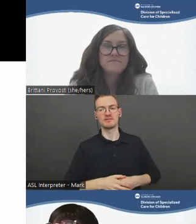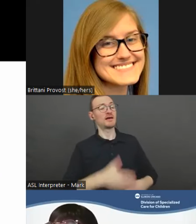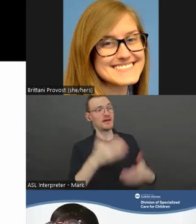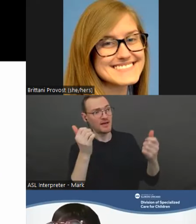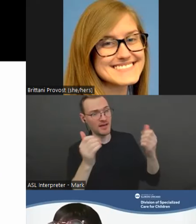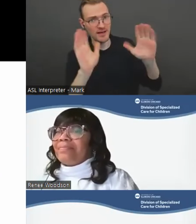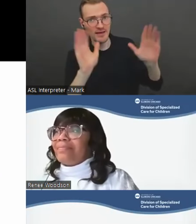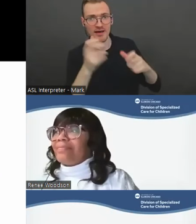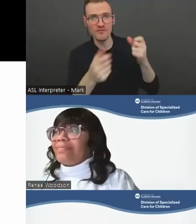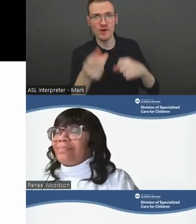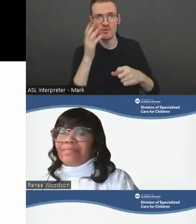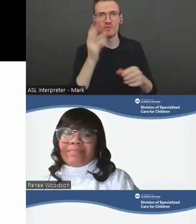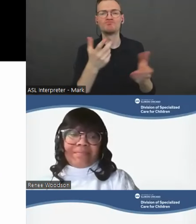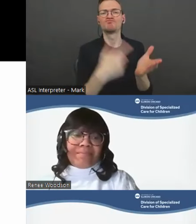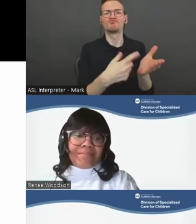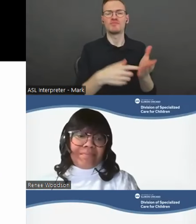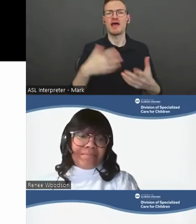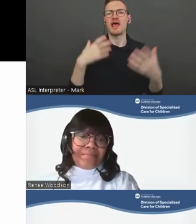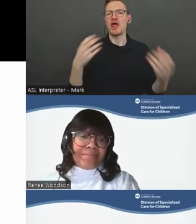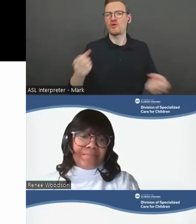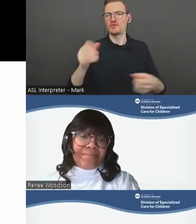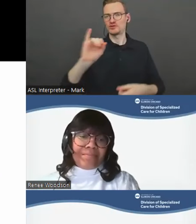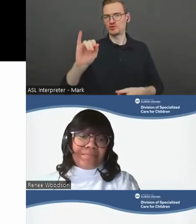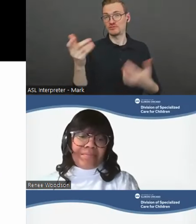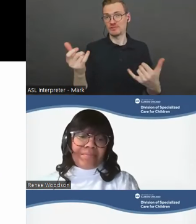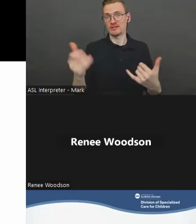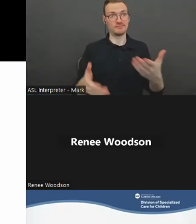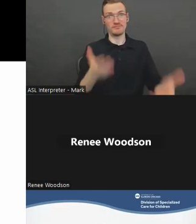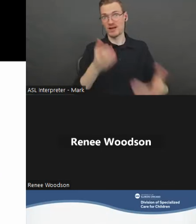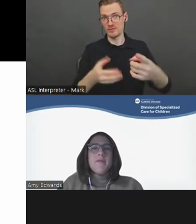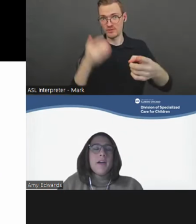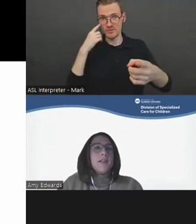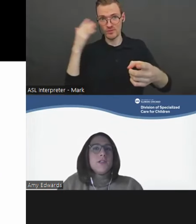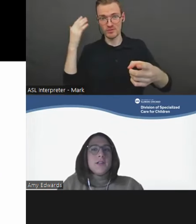Right now and as you know or may not know, there are a lot of different types of health insurance